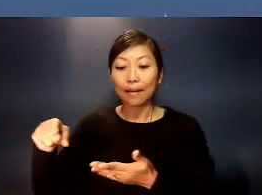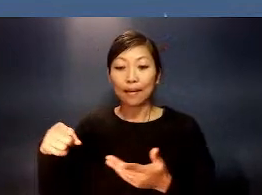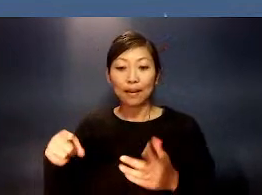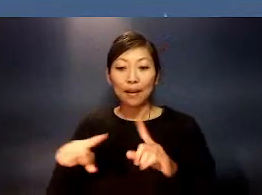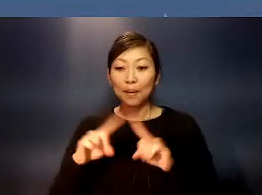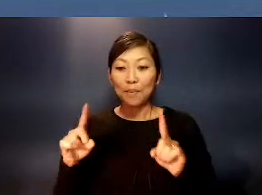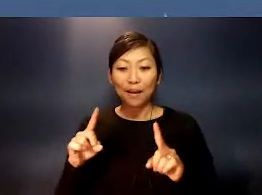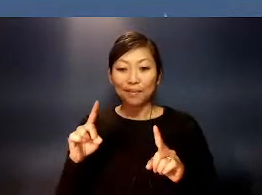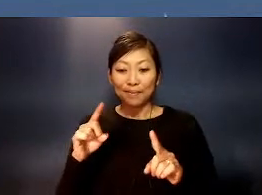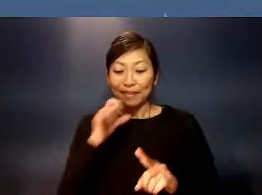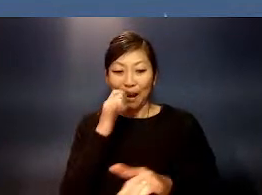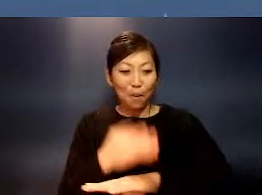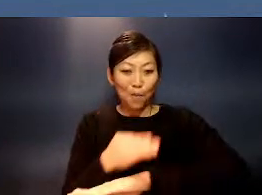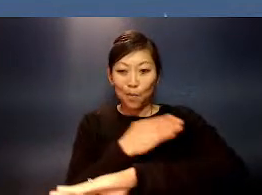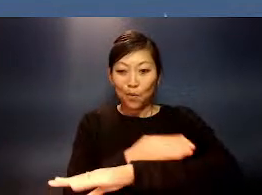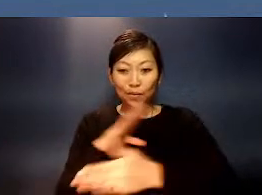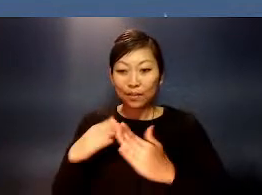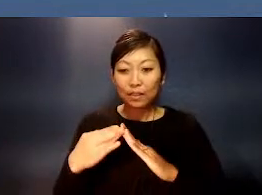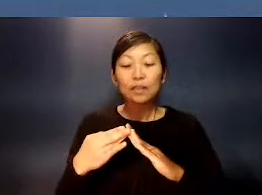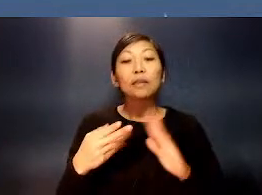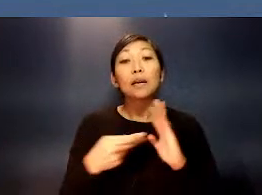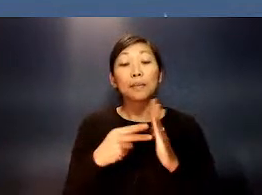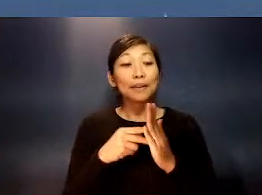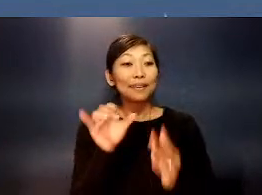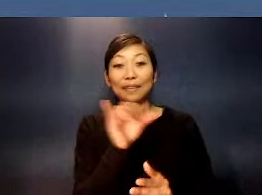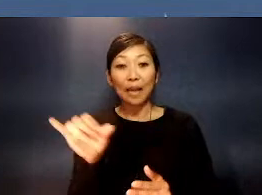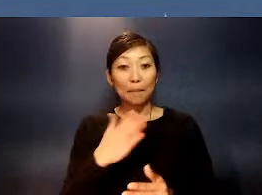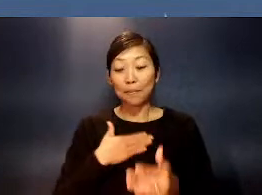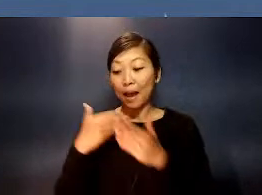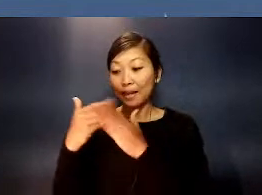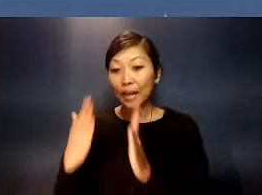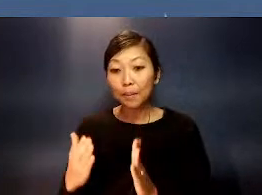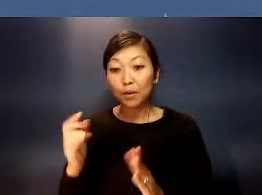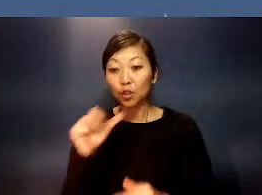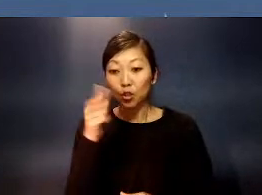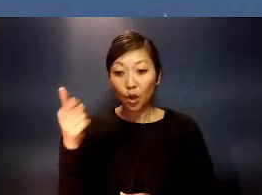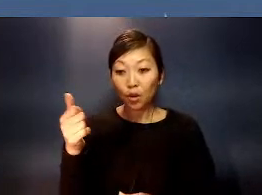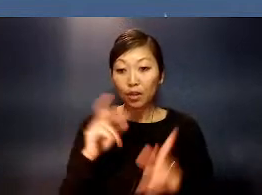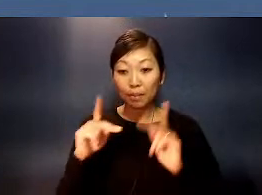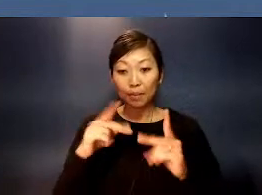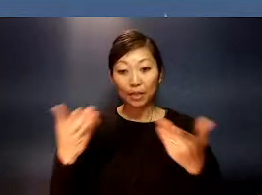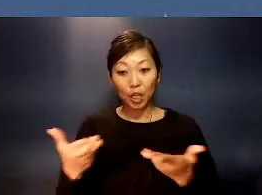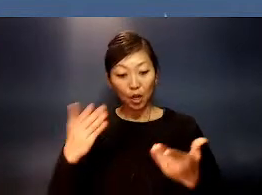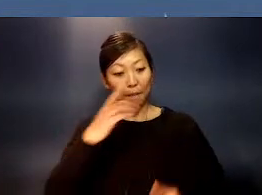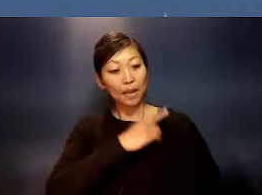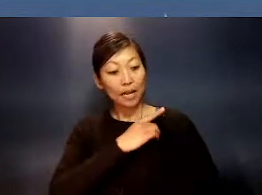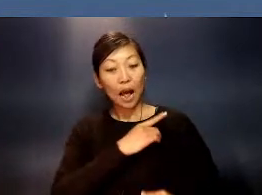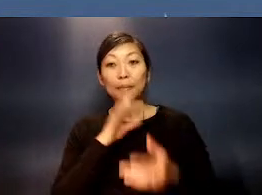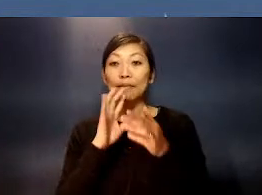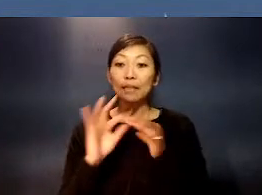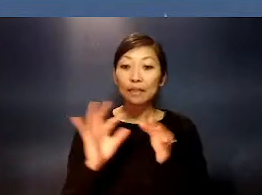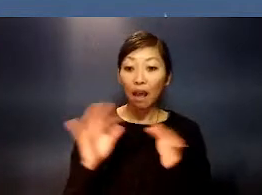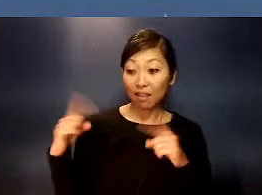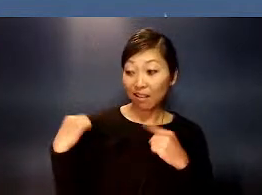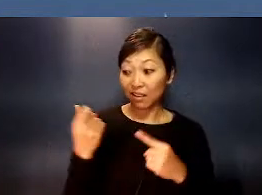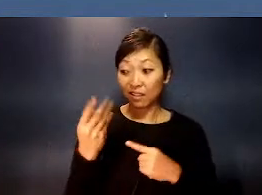ESPECIALLY OUR BEST SOLUTION FOR PUBLIC SAFETY AND COMMUNITY WELLNESS COMES FROM THOSE OF US IN OUR COMMUNITIES. PROGRAMS LIKE THE OFFICE OF VIOLENCE PREVENTION CAN PAY